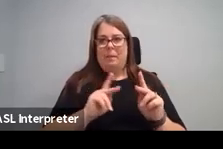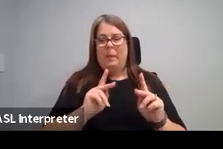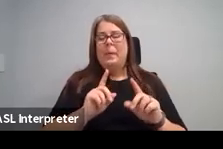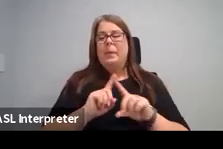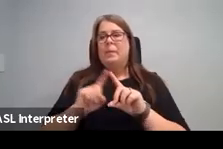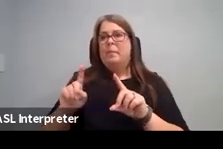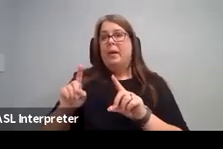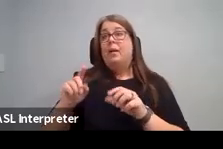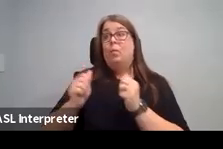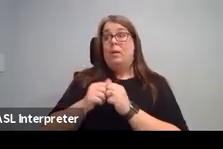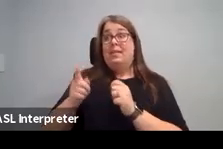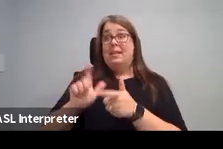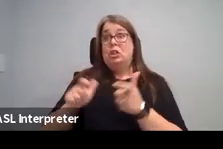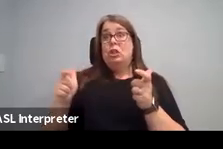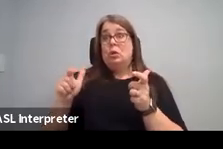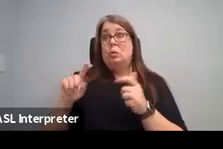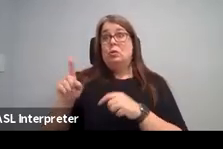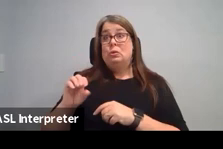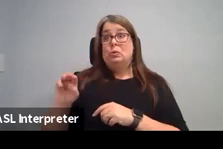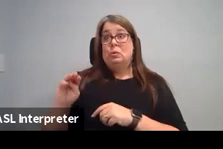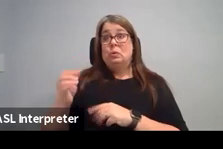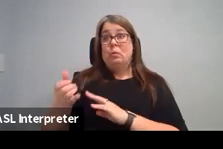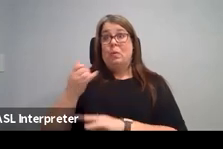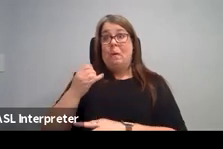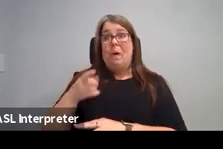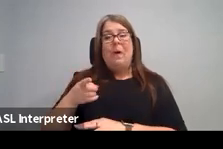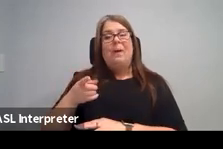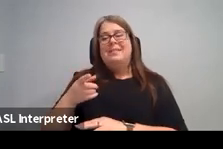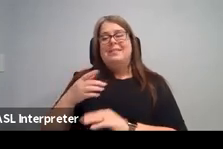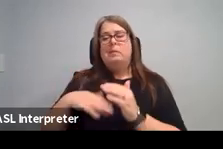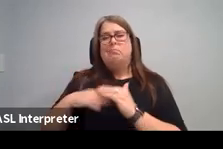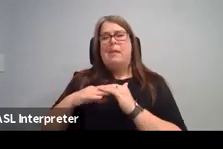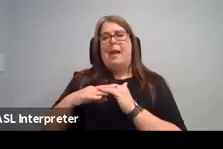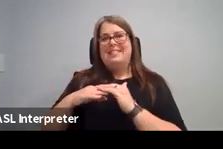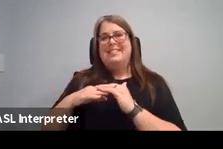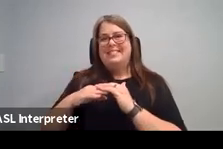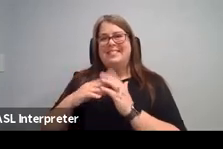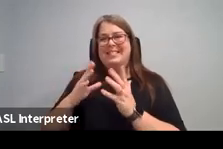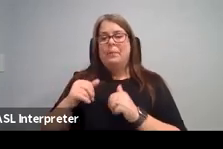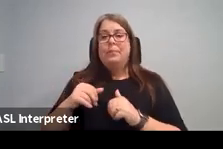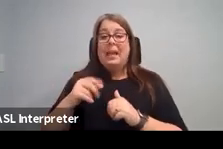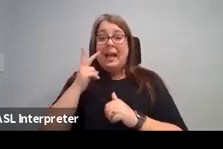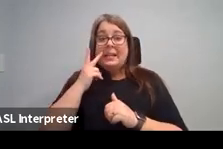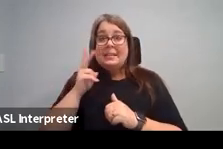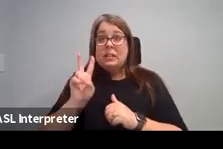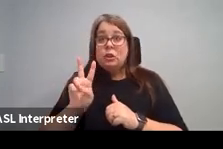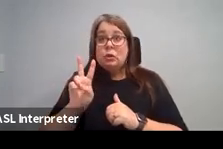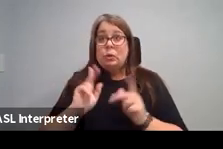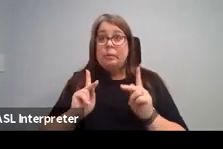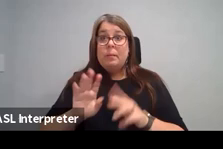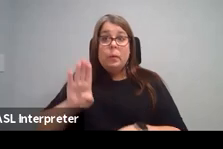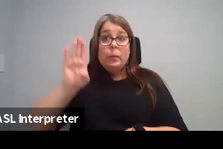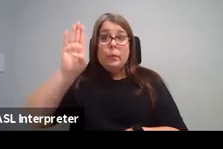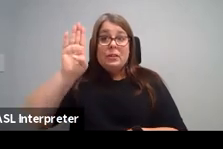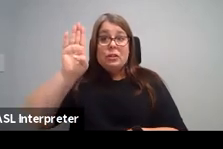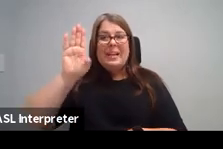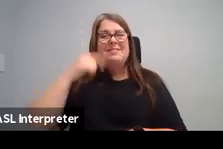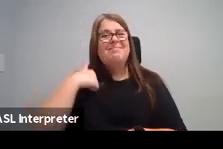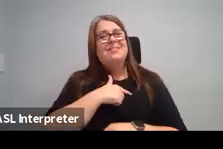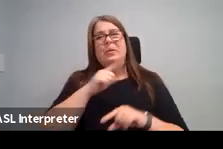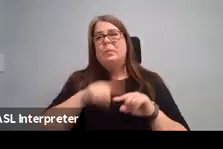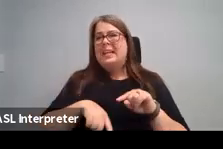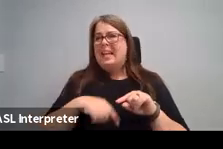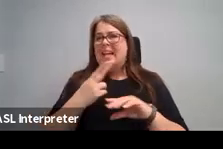Allison Frenzel : And I do see two hands raised. But unfortunately we can't activate people's microphones in the webinar format. So if your hand is raised, please type your question in the Q AMP a